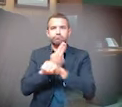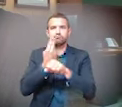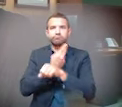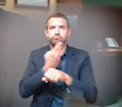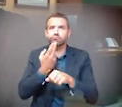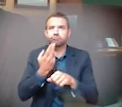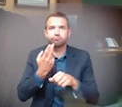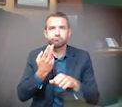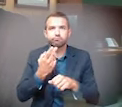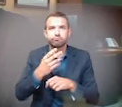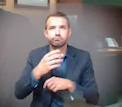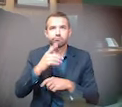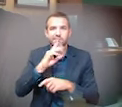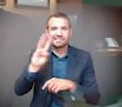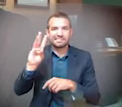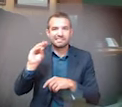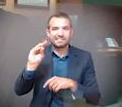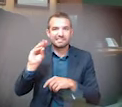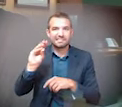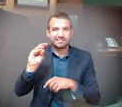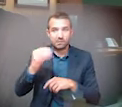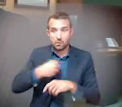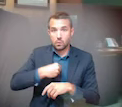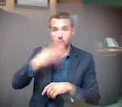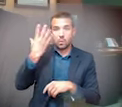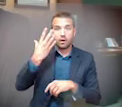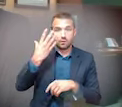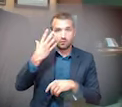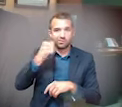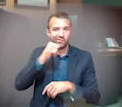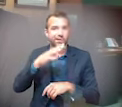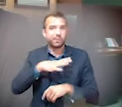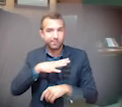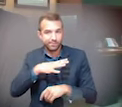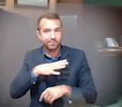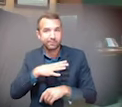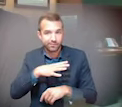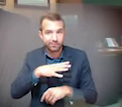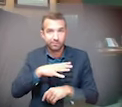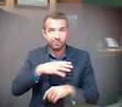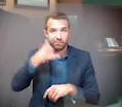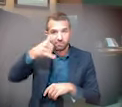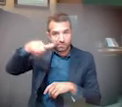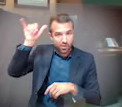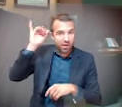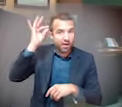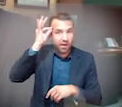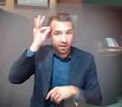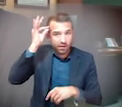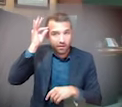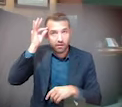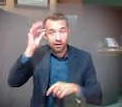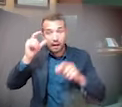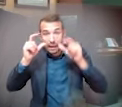So I am a 60-year-old white female who has short blonde hair, glasses,